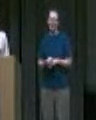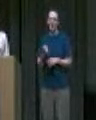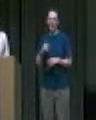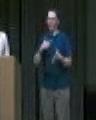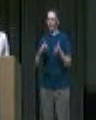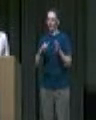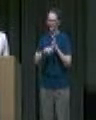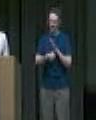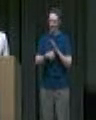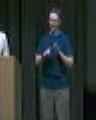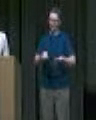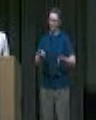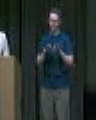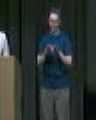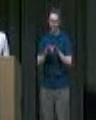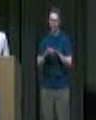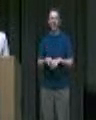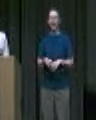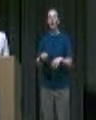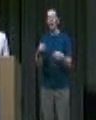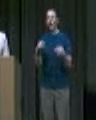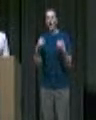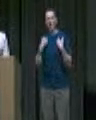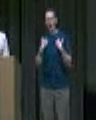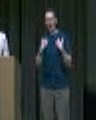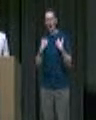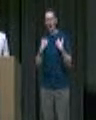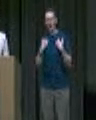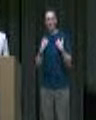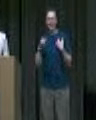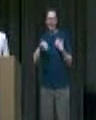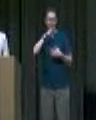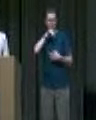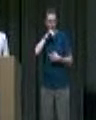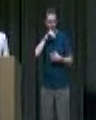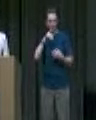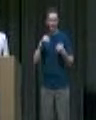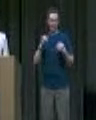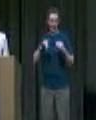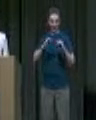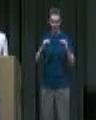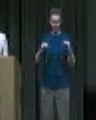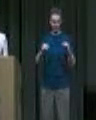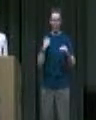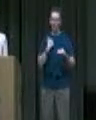because it's important so that they are at the contaminants are at a level at which we need to